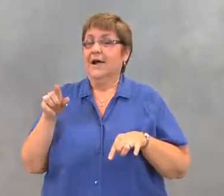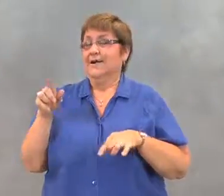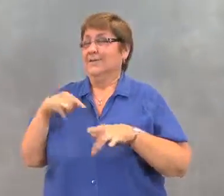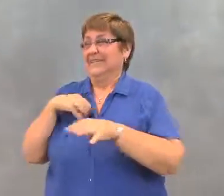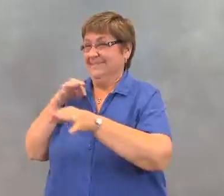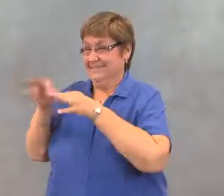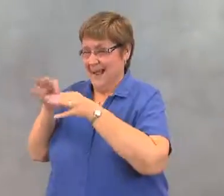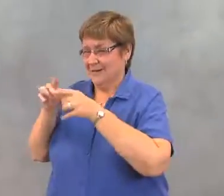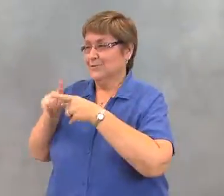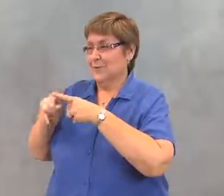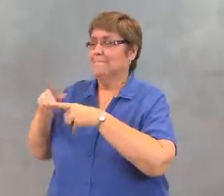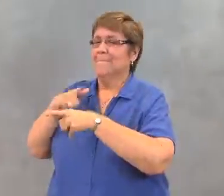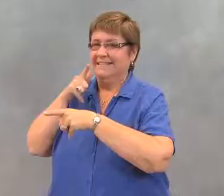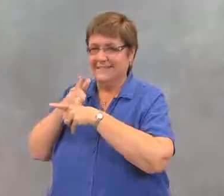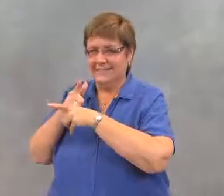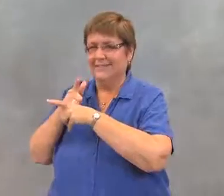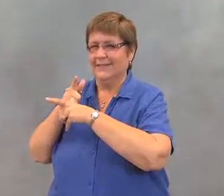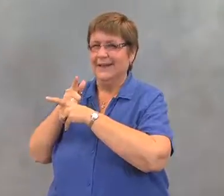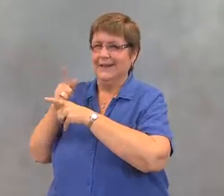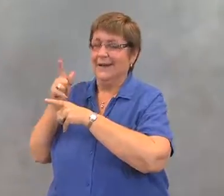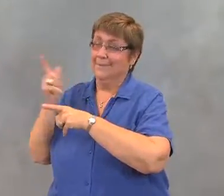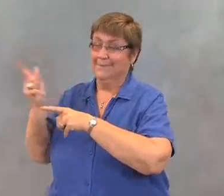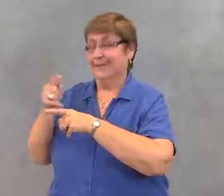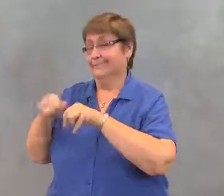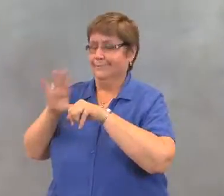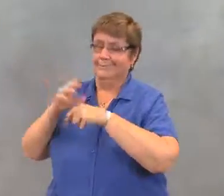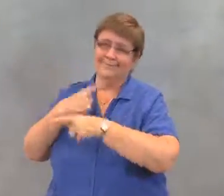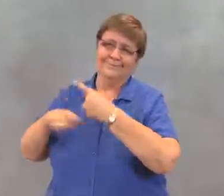I explained to my sister what was happening.